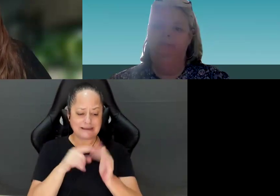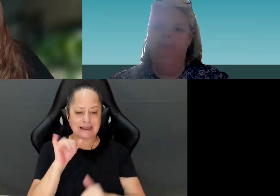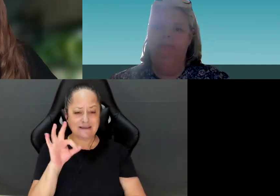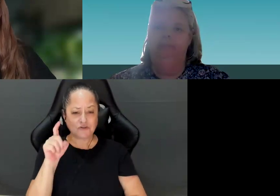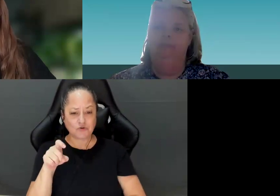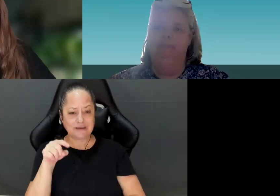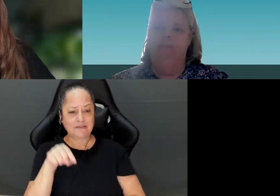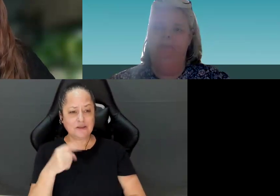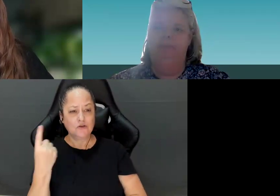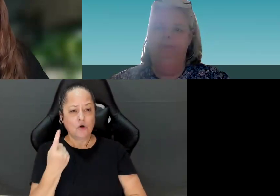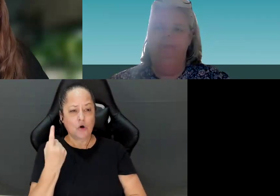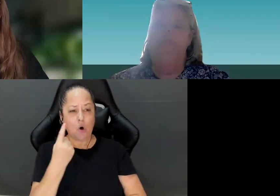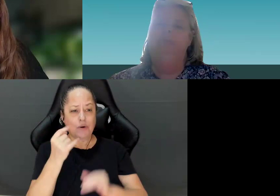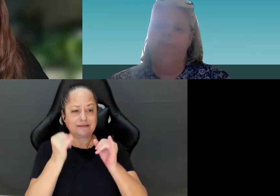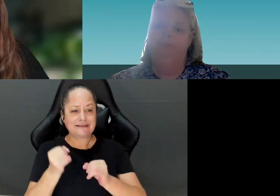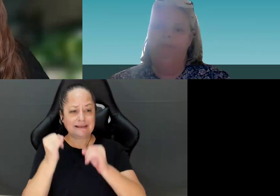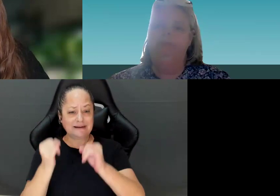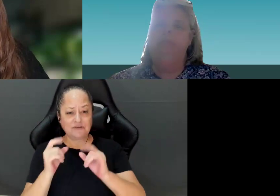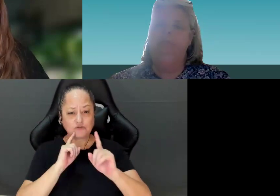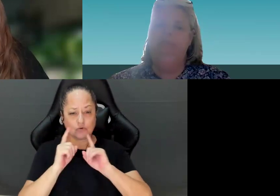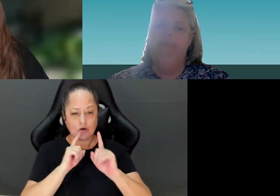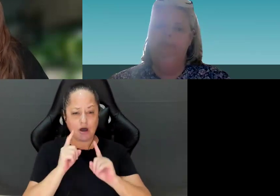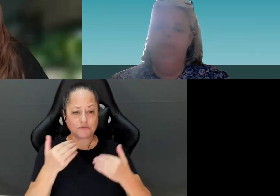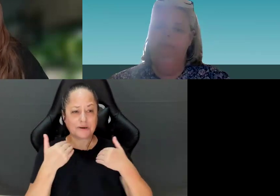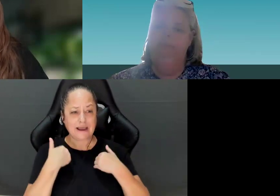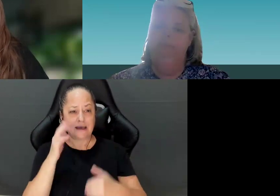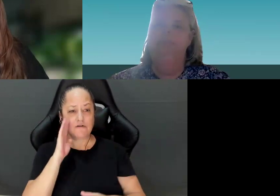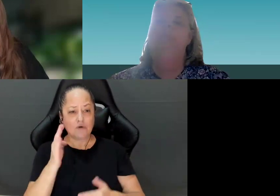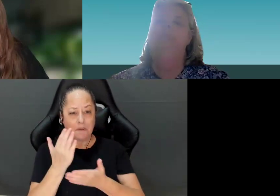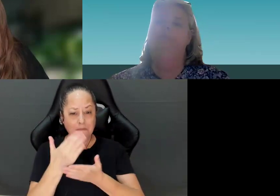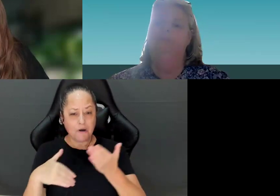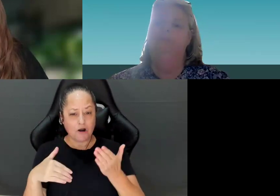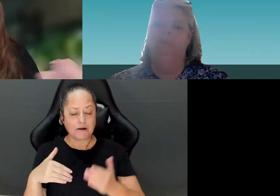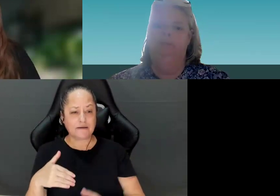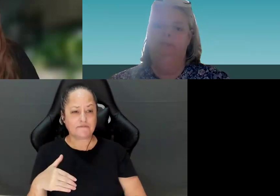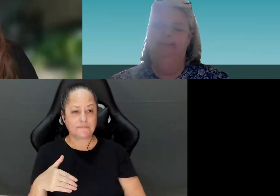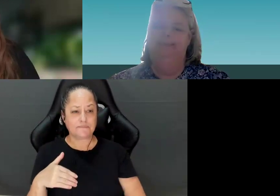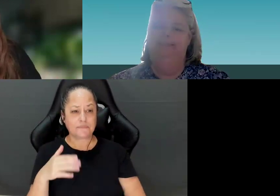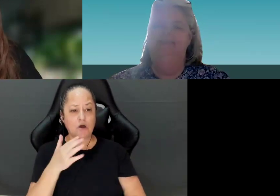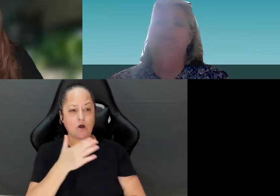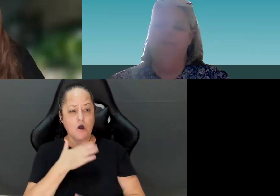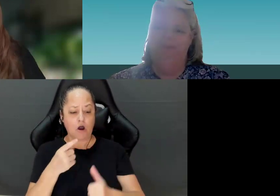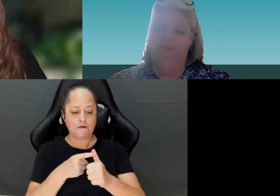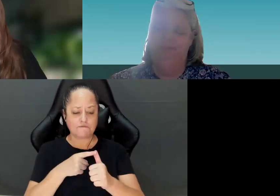This is always an individual conversation that we have and will be part of our first call probably.